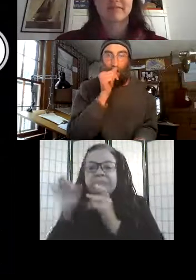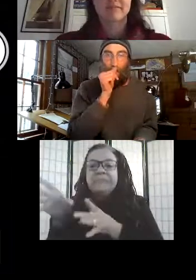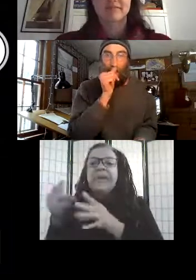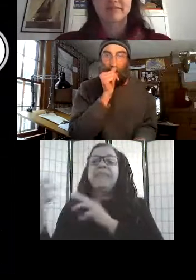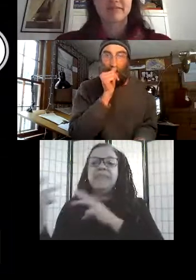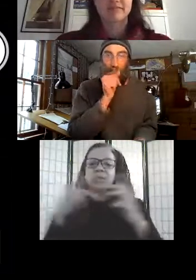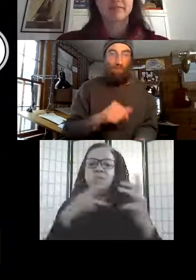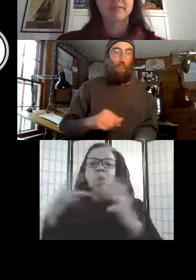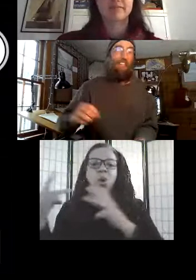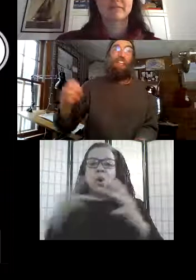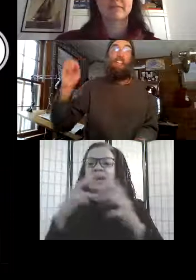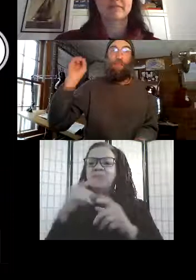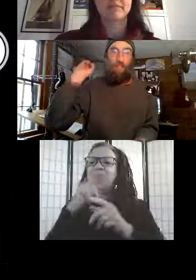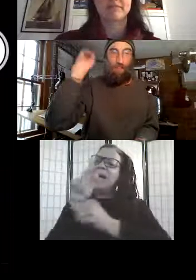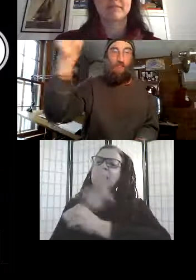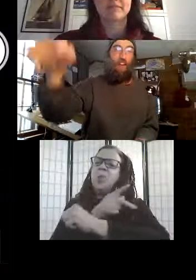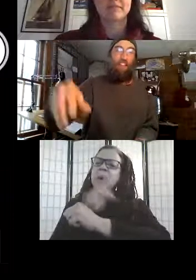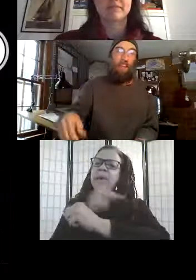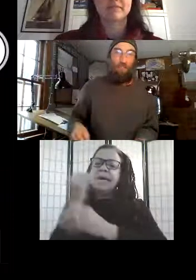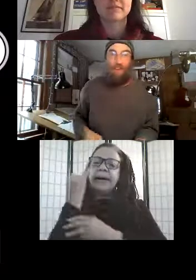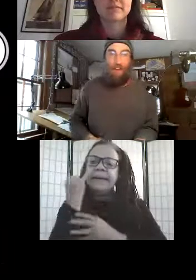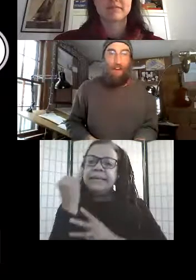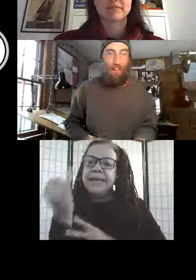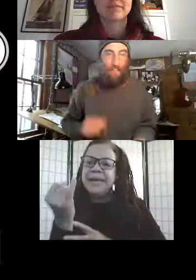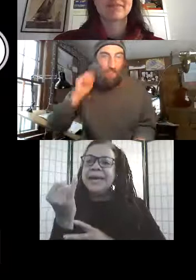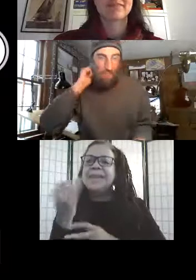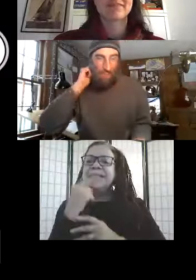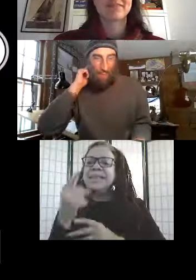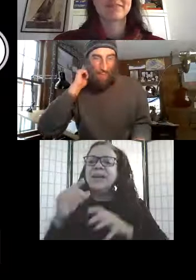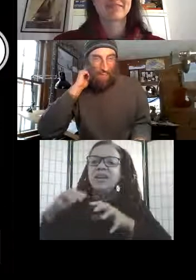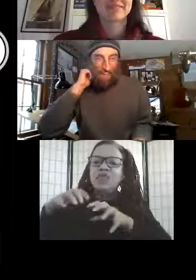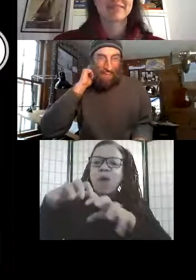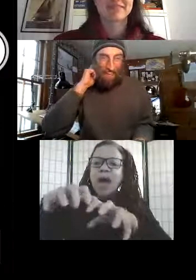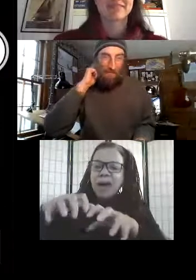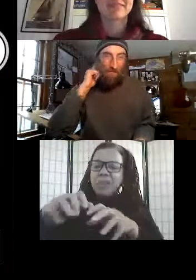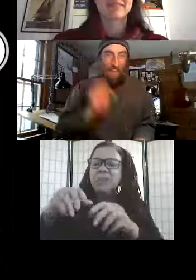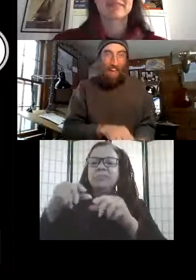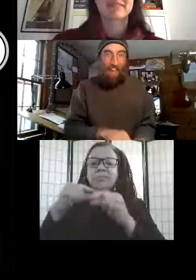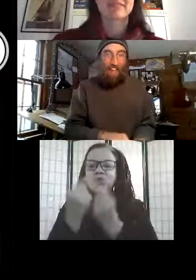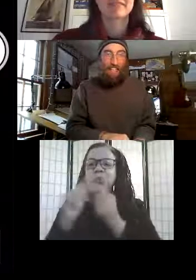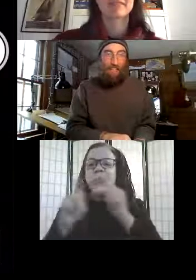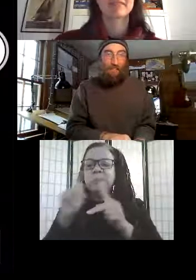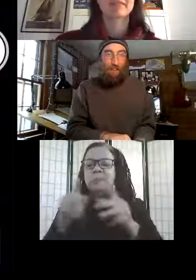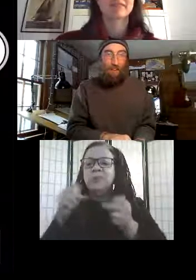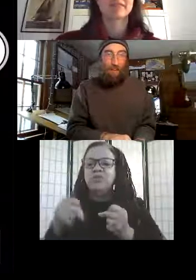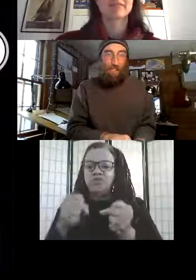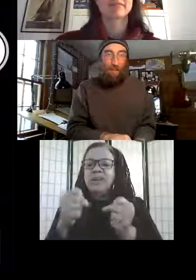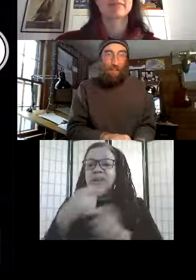Such a poetic idea, to be sort of tossing out to a crowd in the streets, right. Um, and I think that gives Freeman Colby something